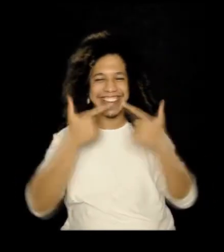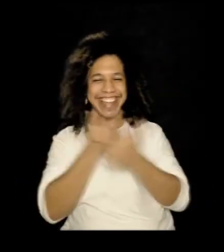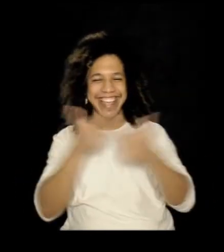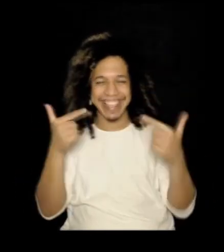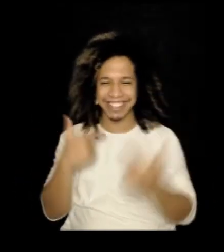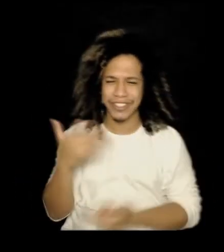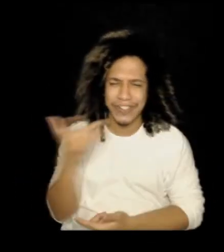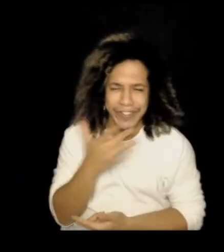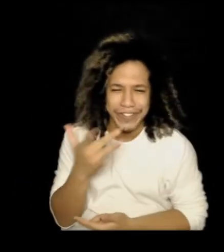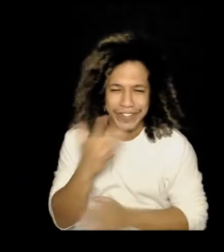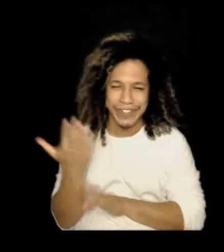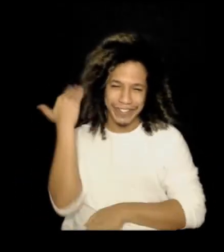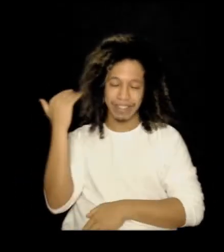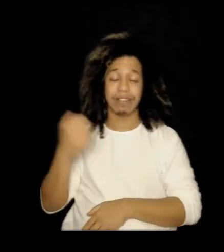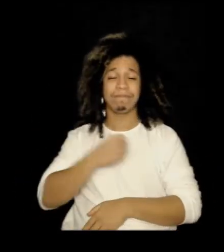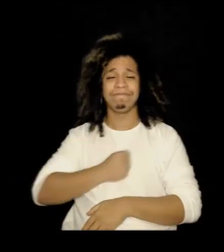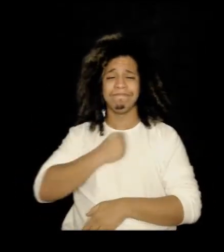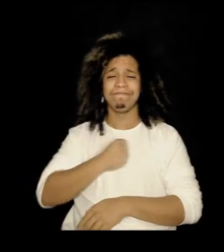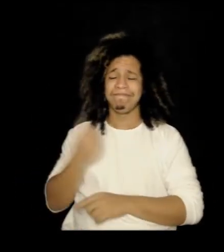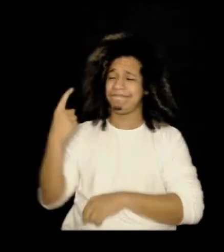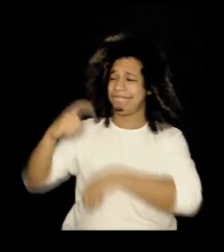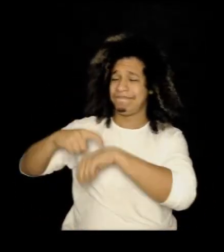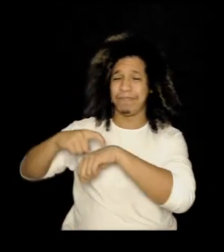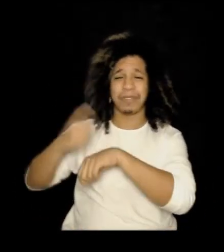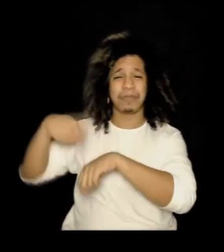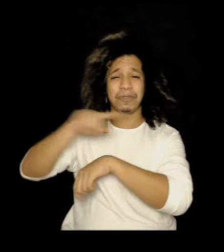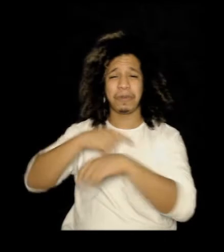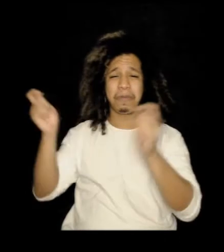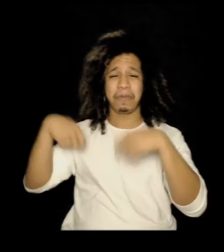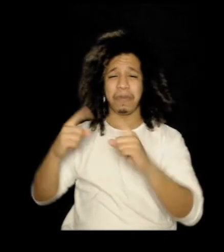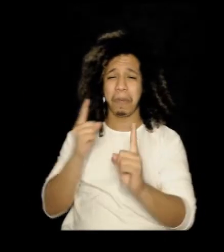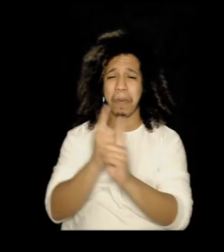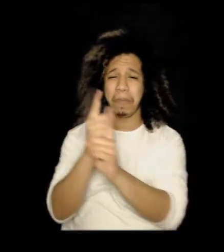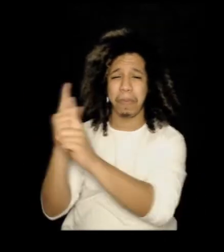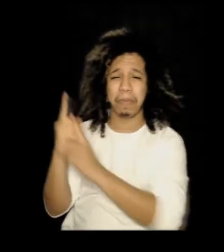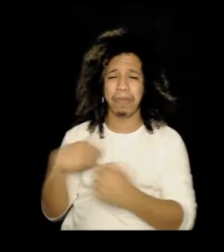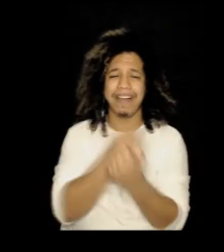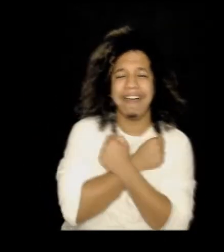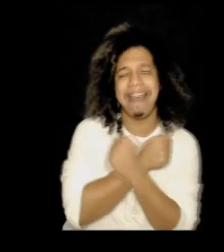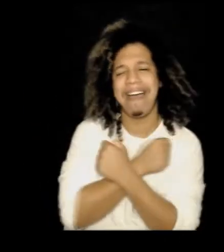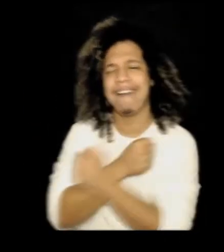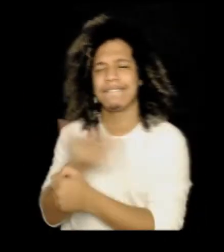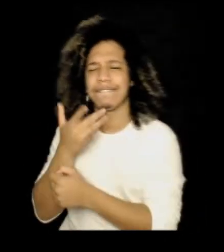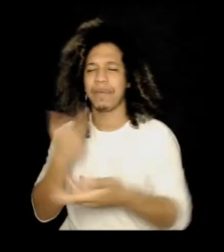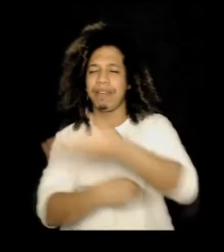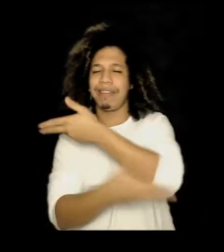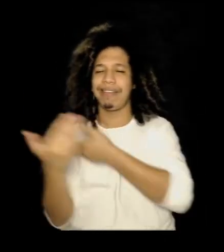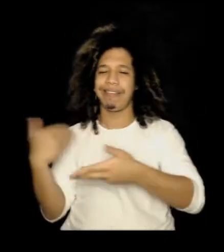come for a photo shoot and many, many smiles! I really miss those moments where we could hug